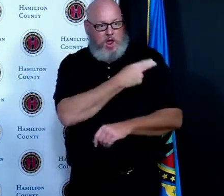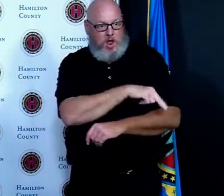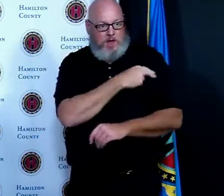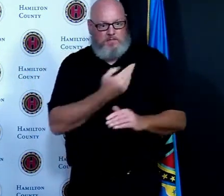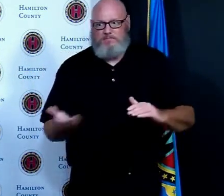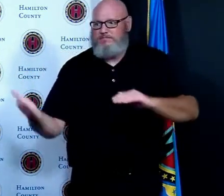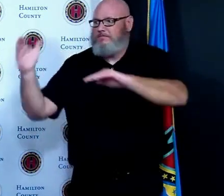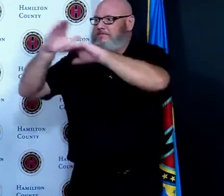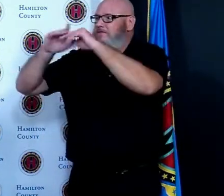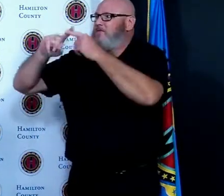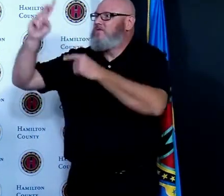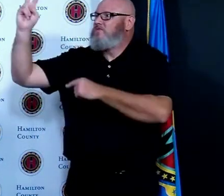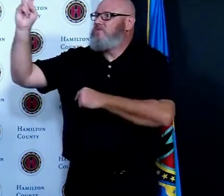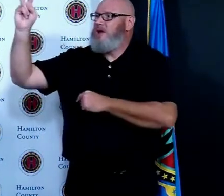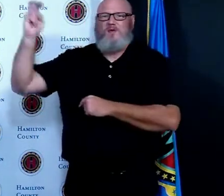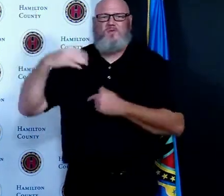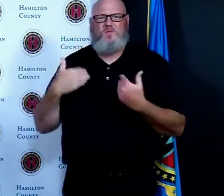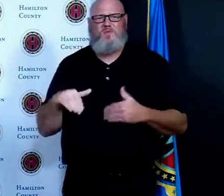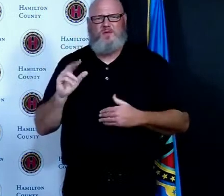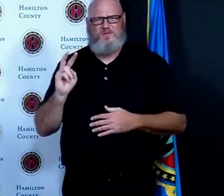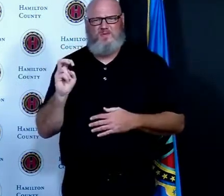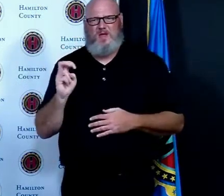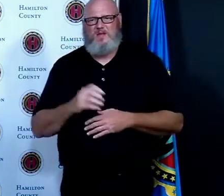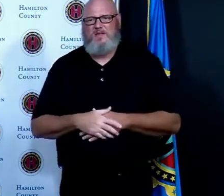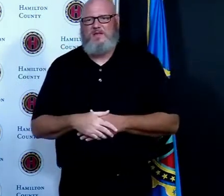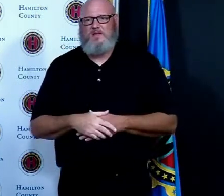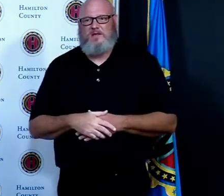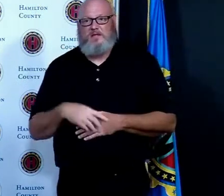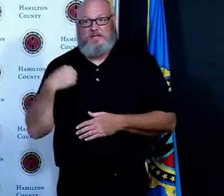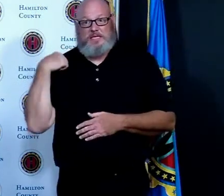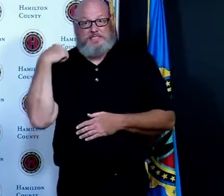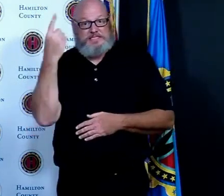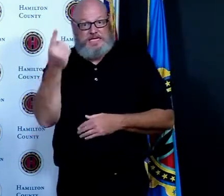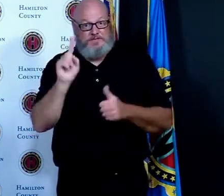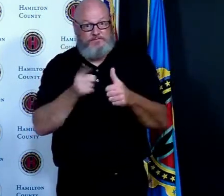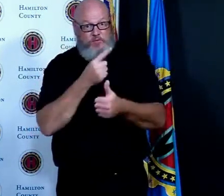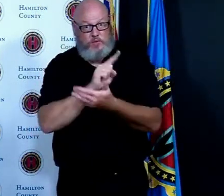people hospitalized for Covid-19 that any other point in the time of this pandemic